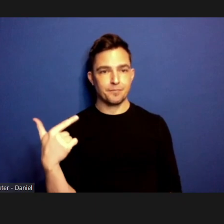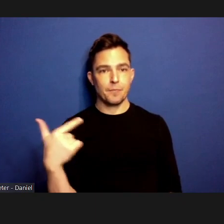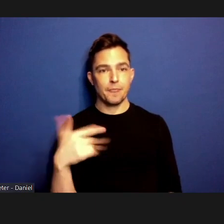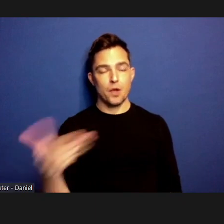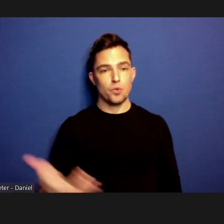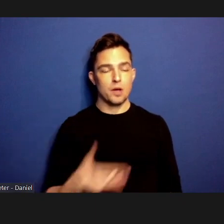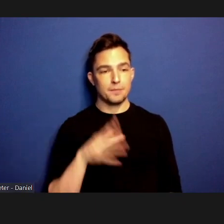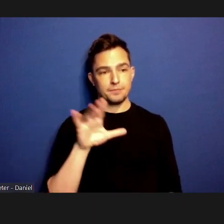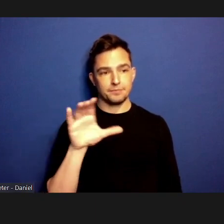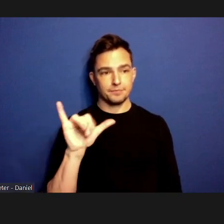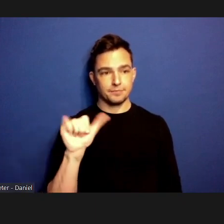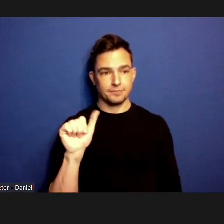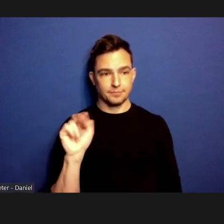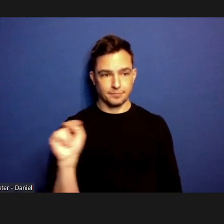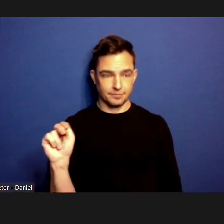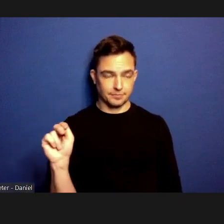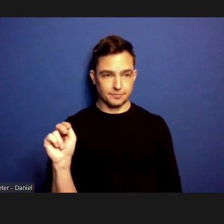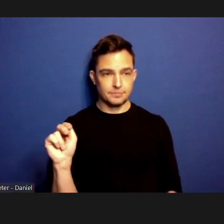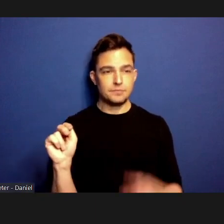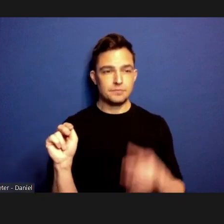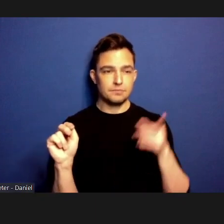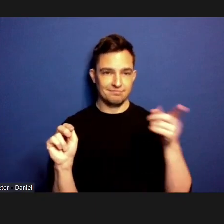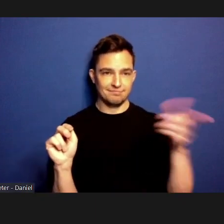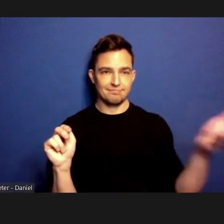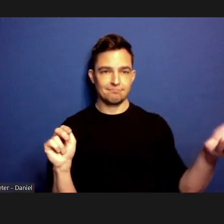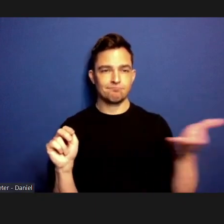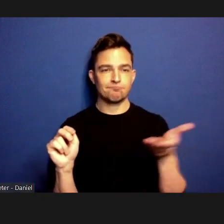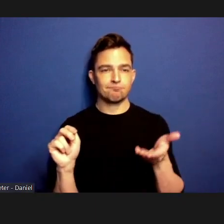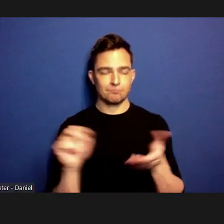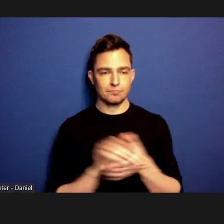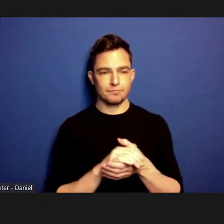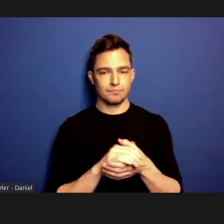onto the conversation. Thank you.